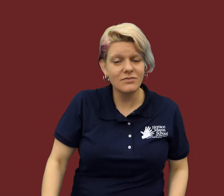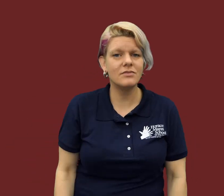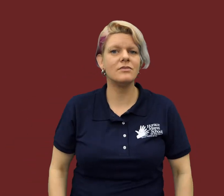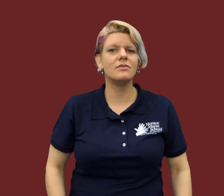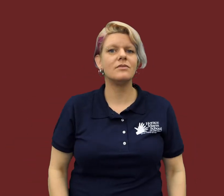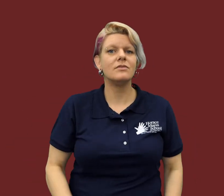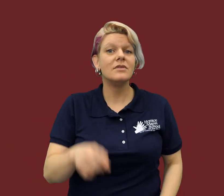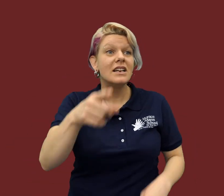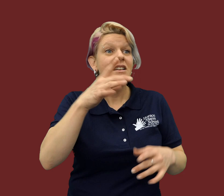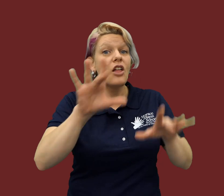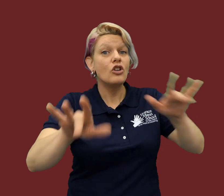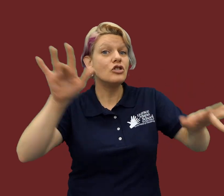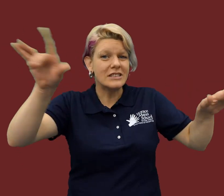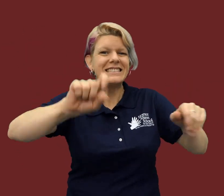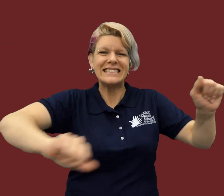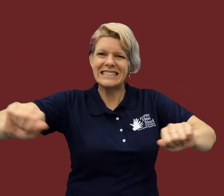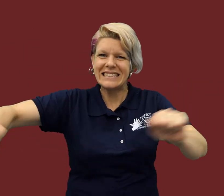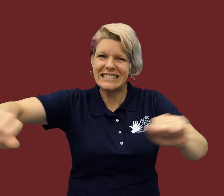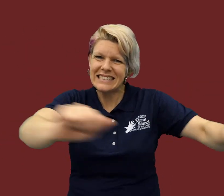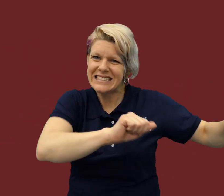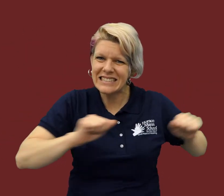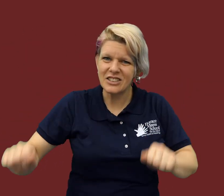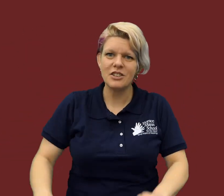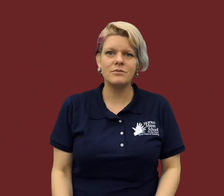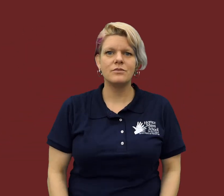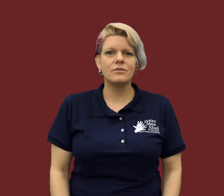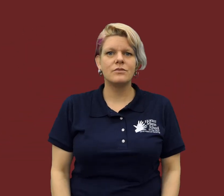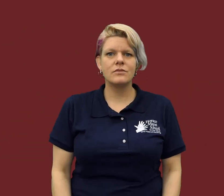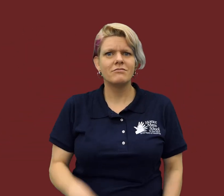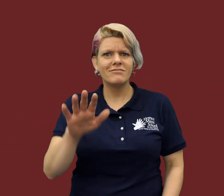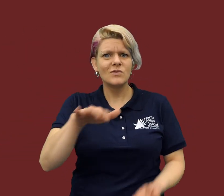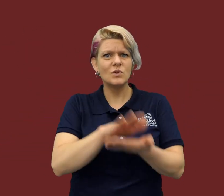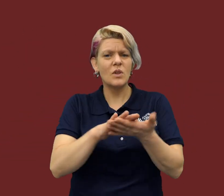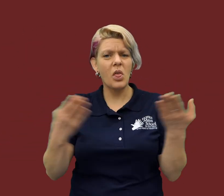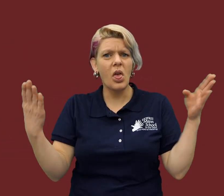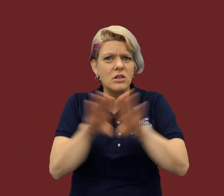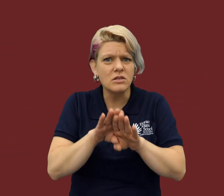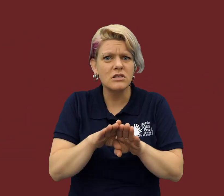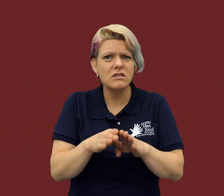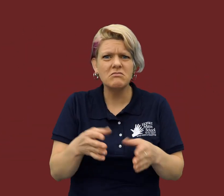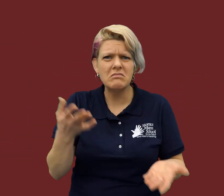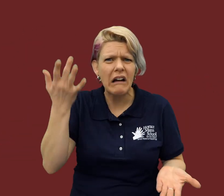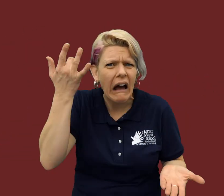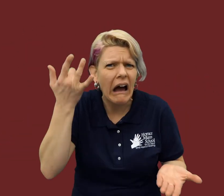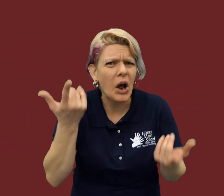after yourself after touching different surfaces. Why do we close schools? Schools are closed